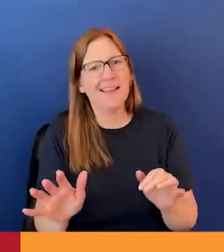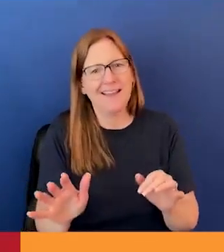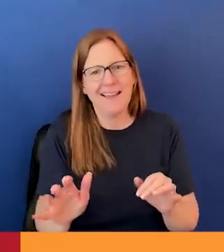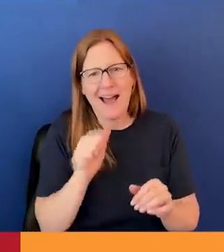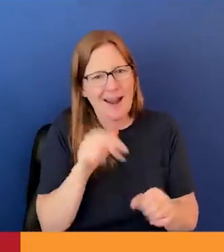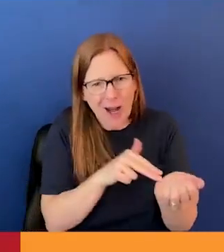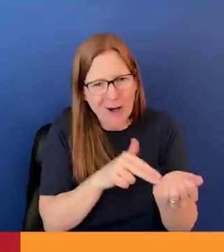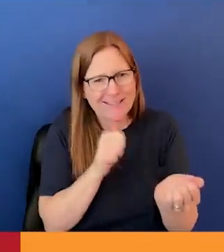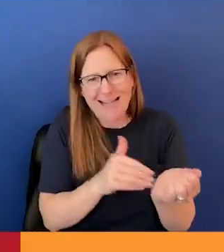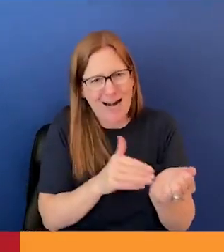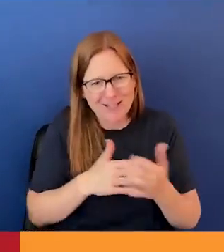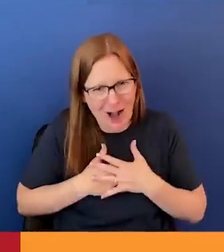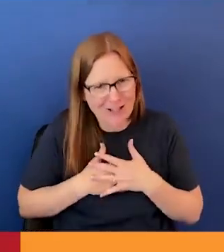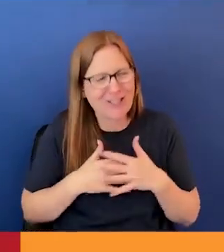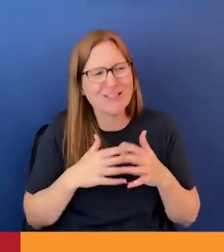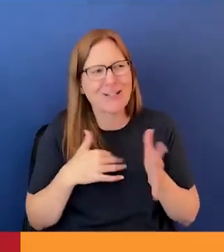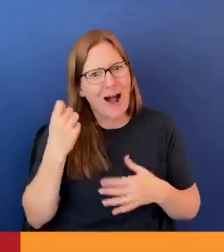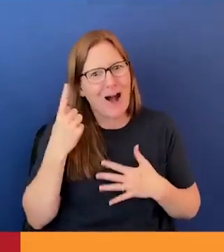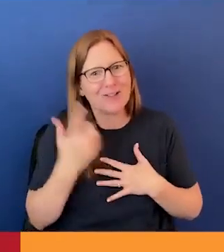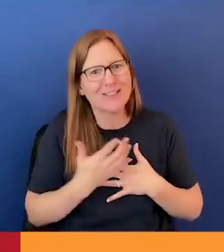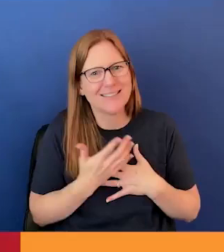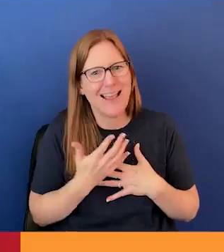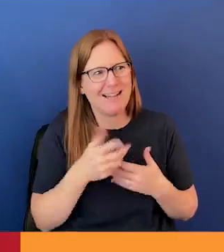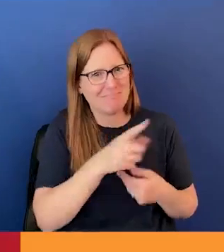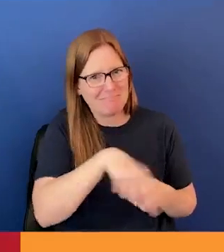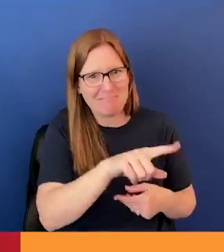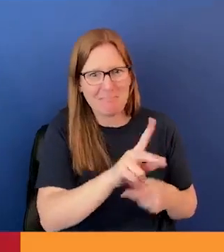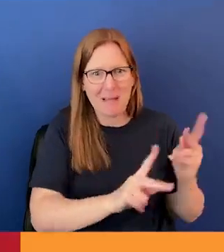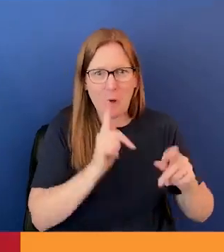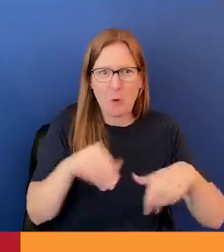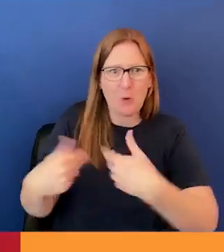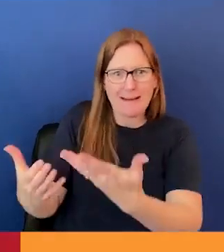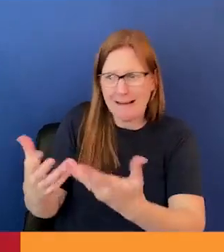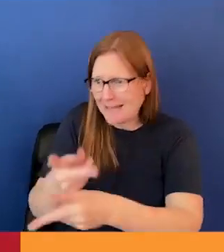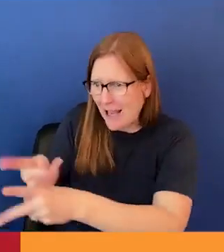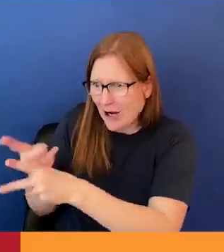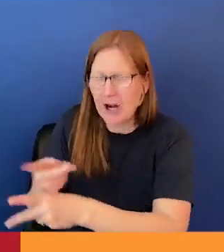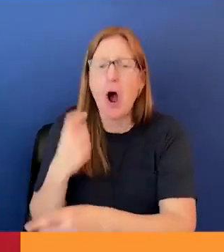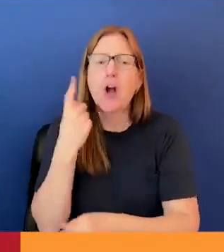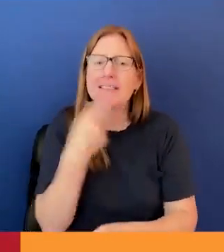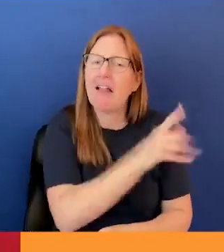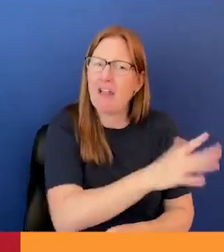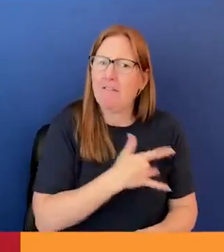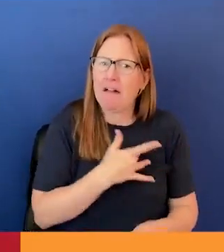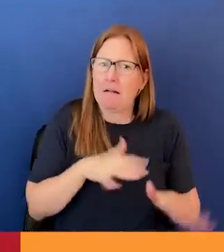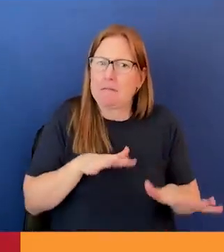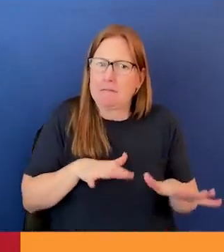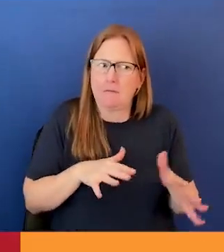So you can understand how caregivers feel when they step into those roles. It's because of love.